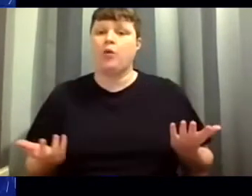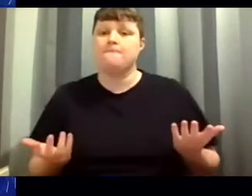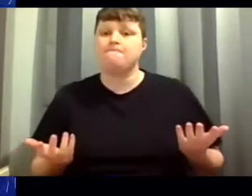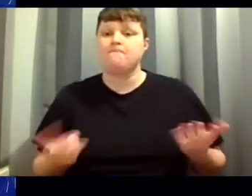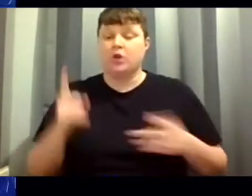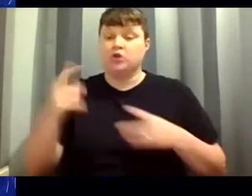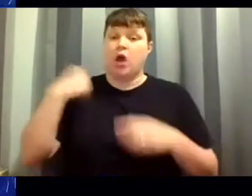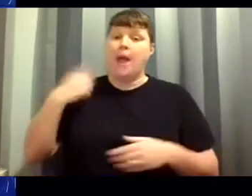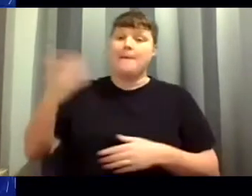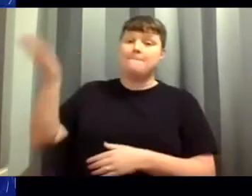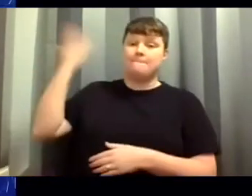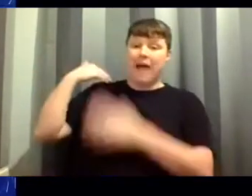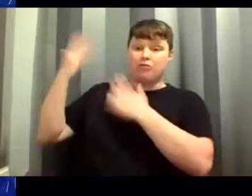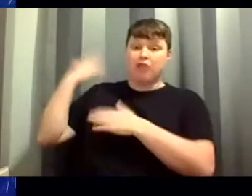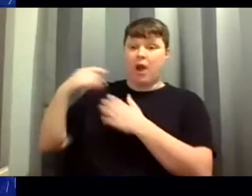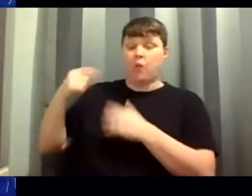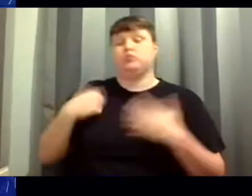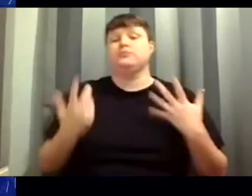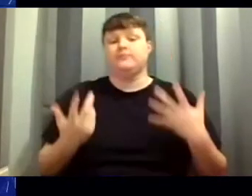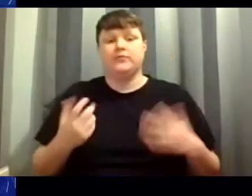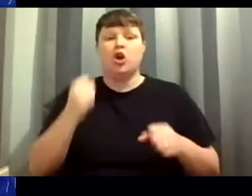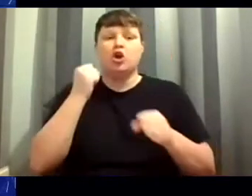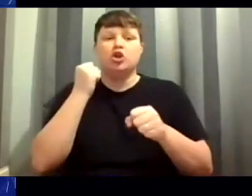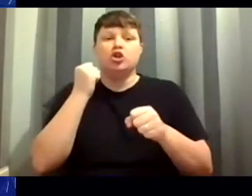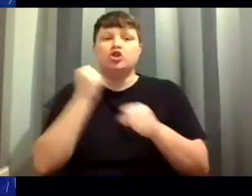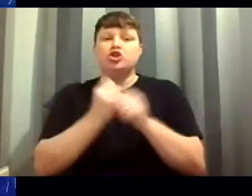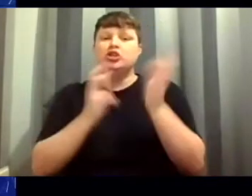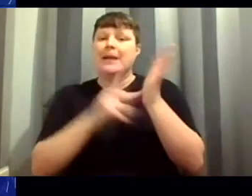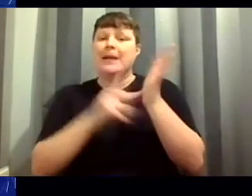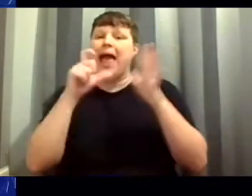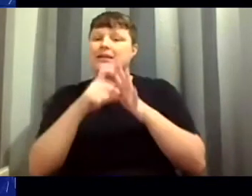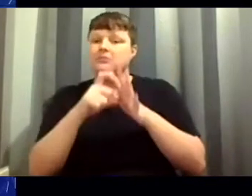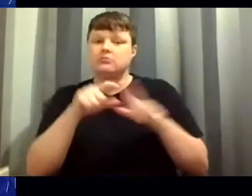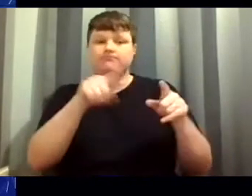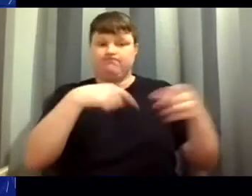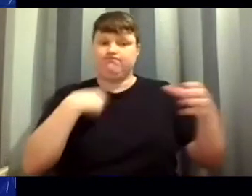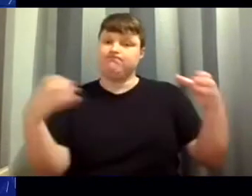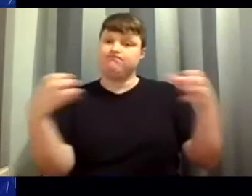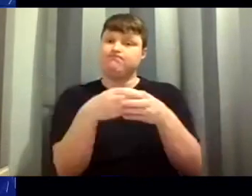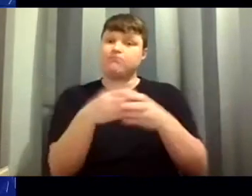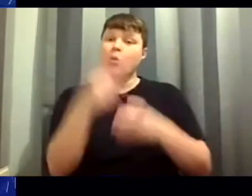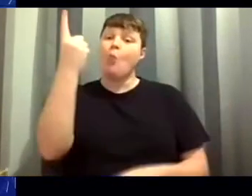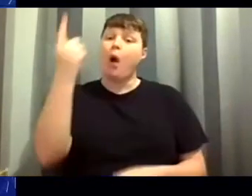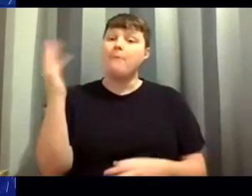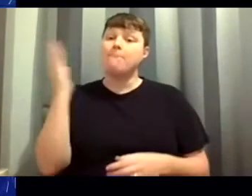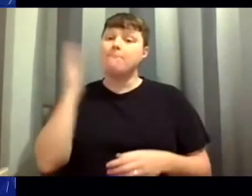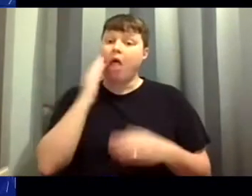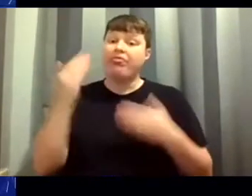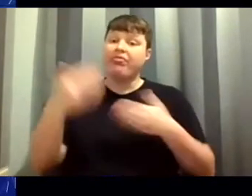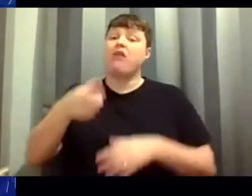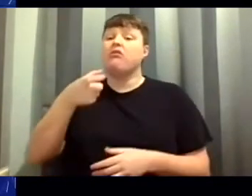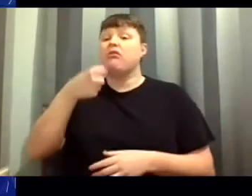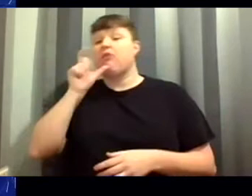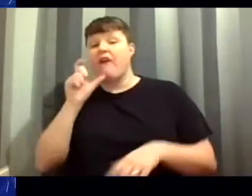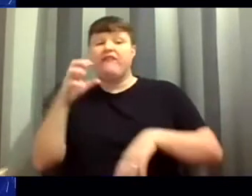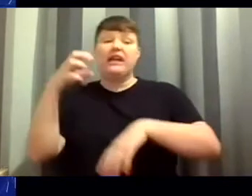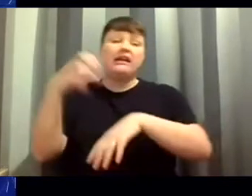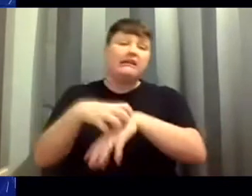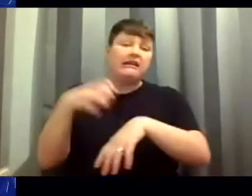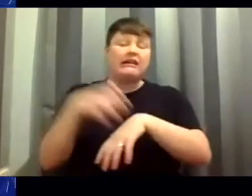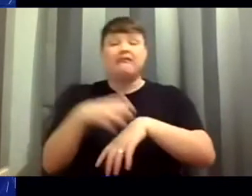was GMED - that's our team - and we have a monthly coffee and cake kind of casual meeting